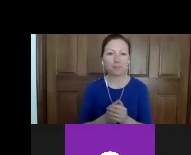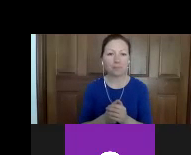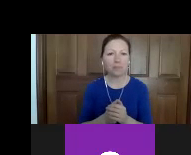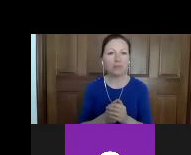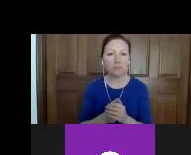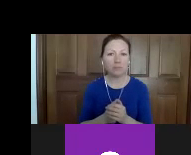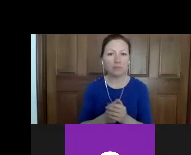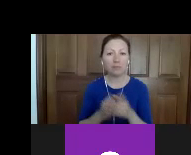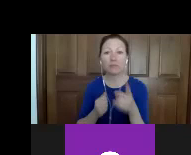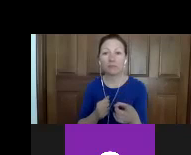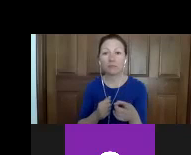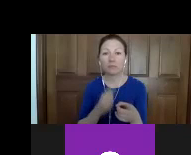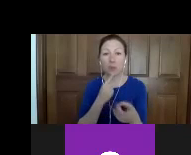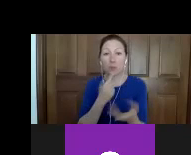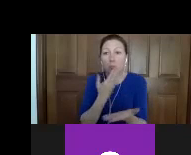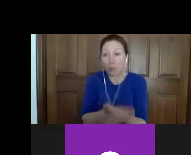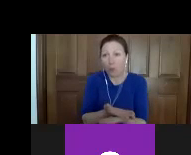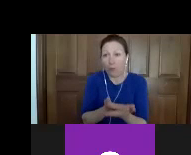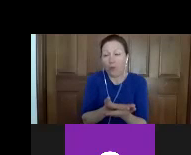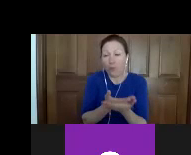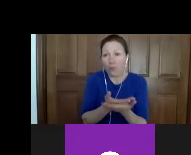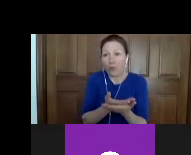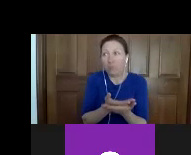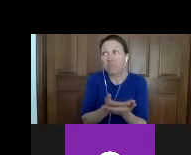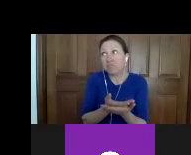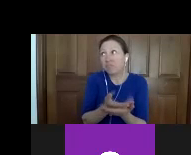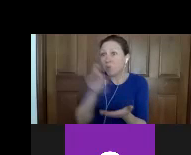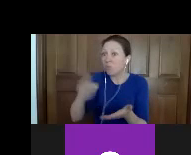As far as proof of accommodations, employers are allowed to request this. If you ask for